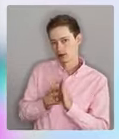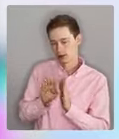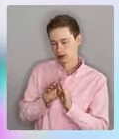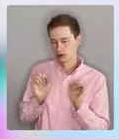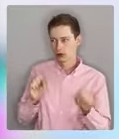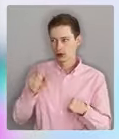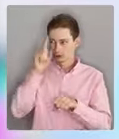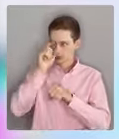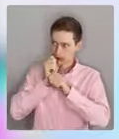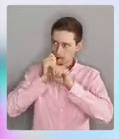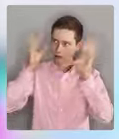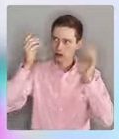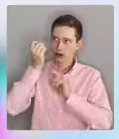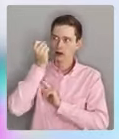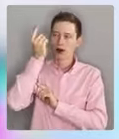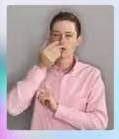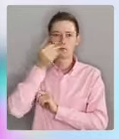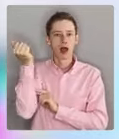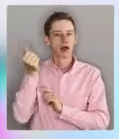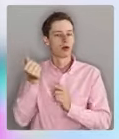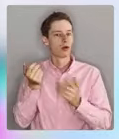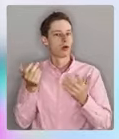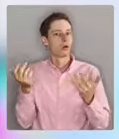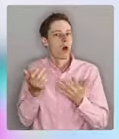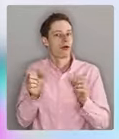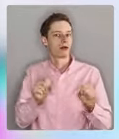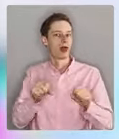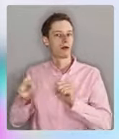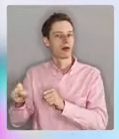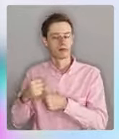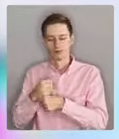to get a full picture of what the feature is capable of and how you'll be able to test if it's working as intended.